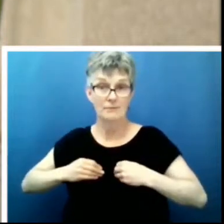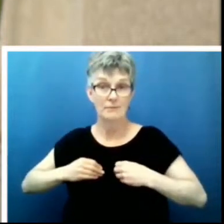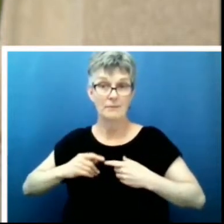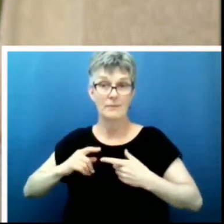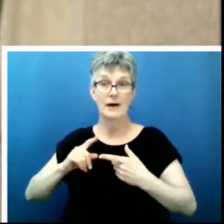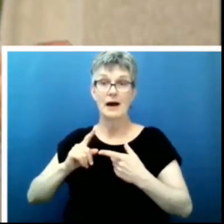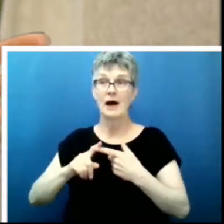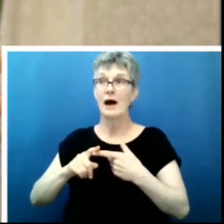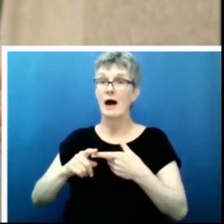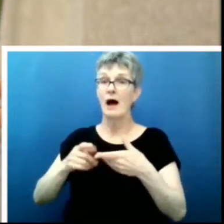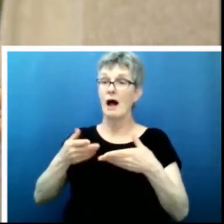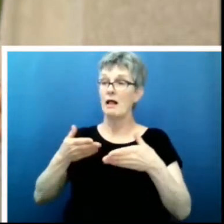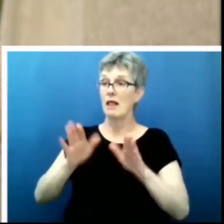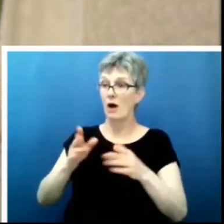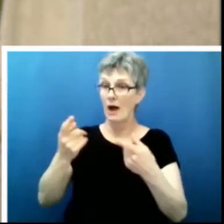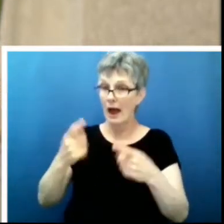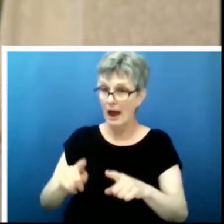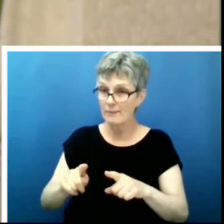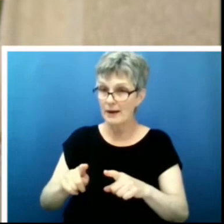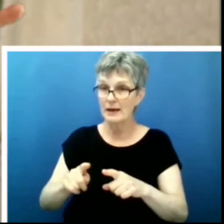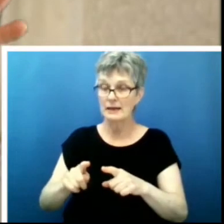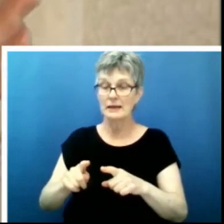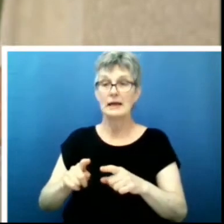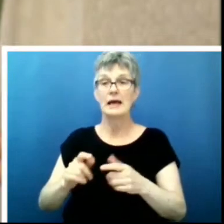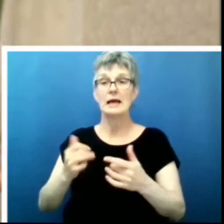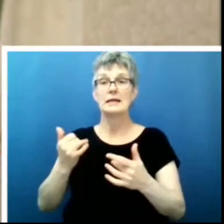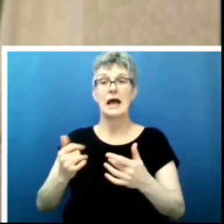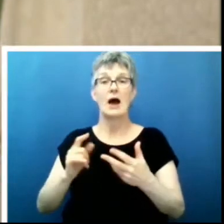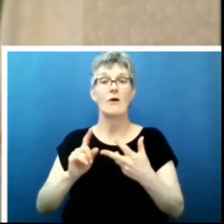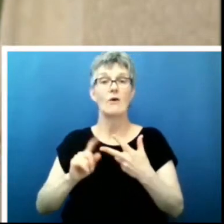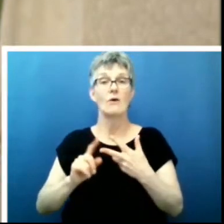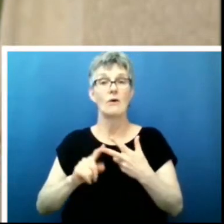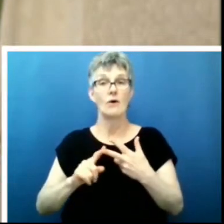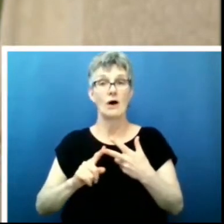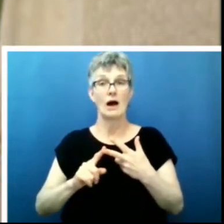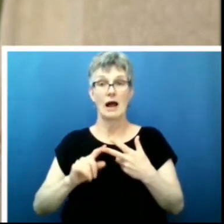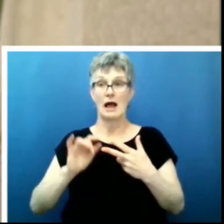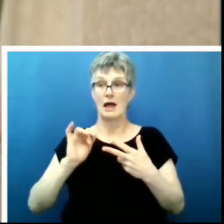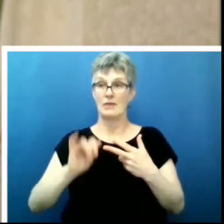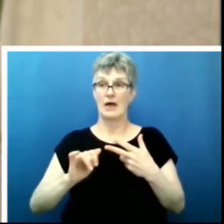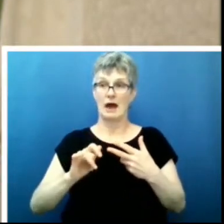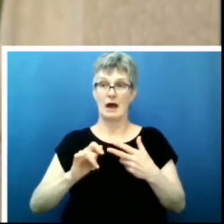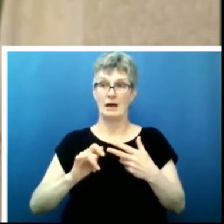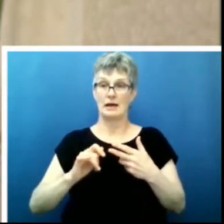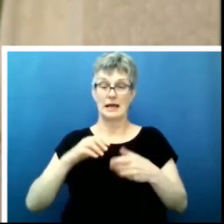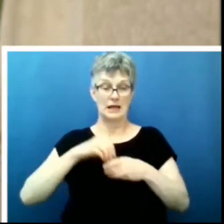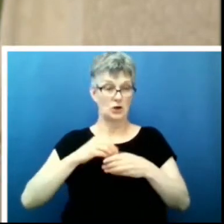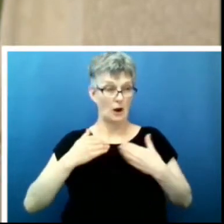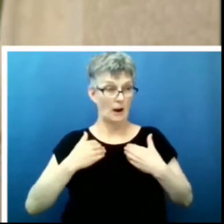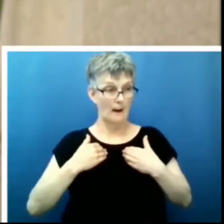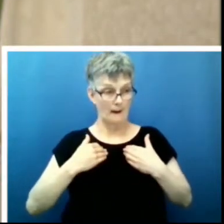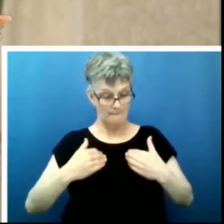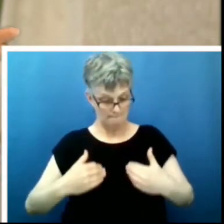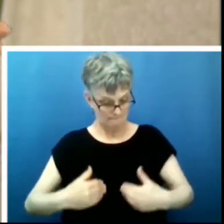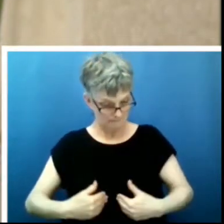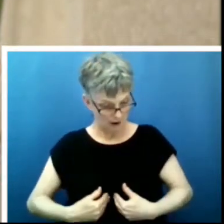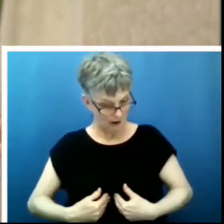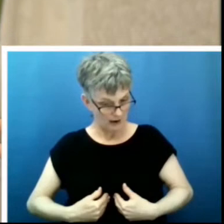and now we've moved the chaos which has set this all up in your body to be primed to now receive and listen within.